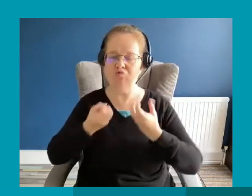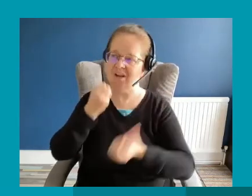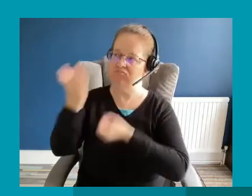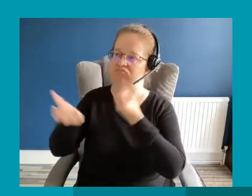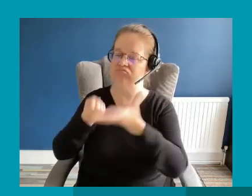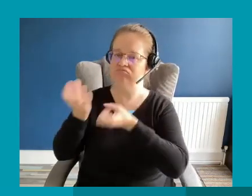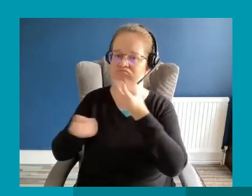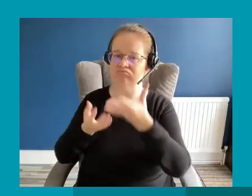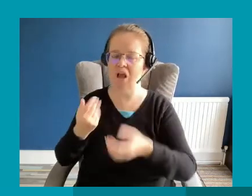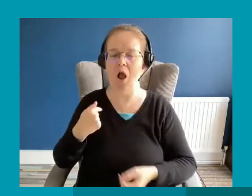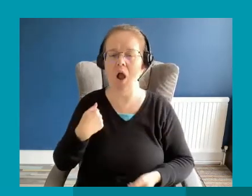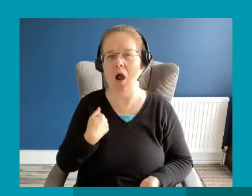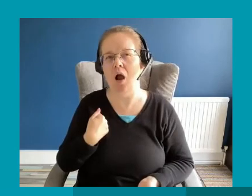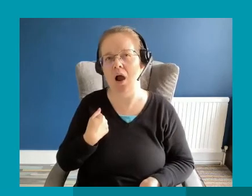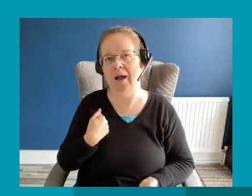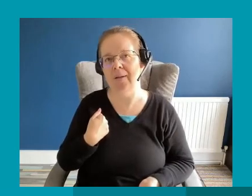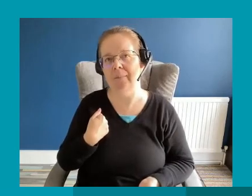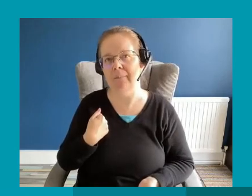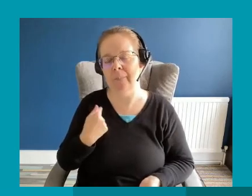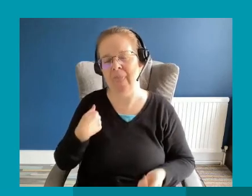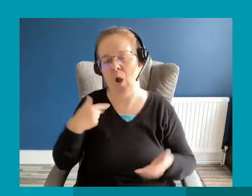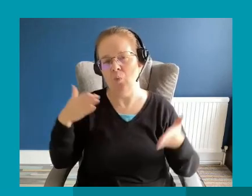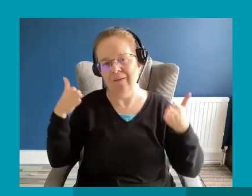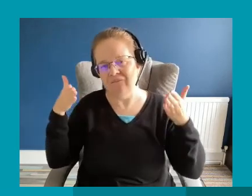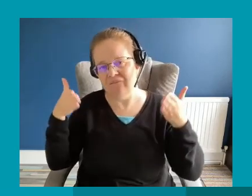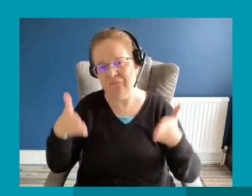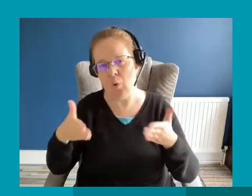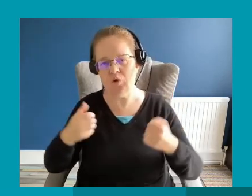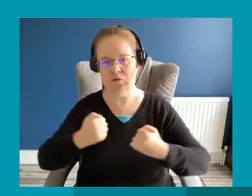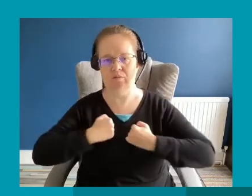So I would really focus on your strengths, your talents.